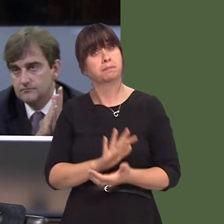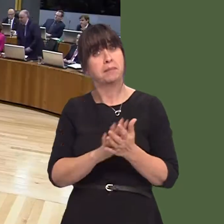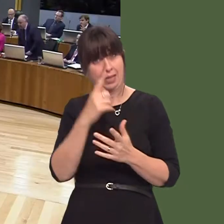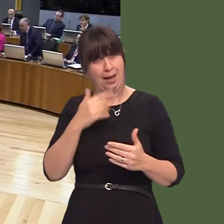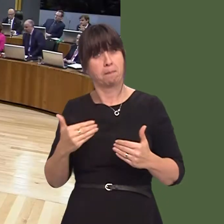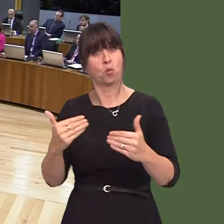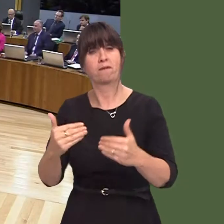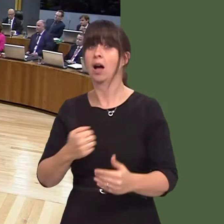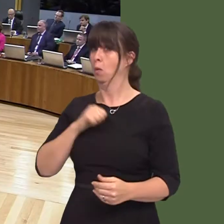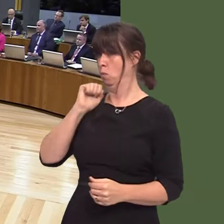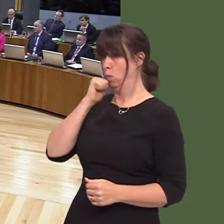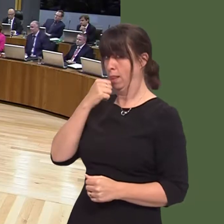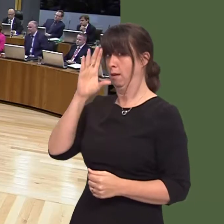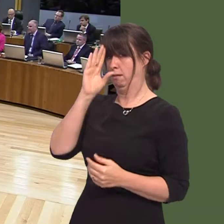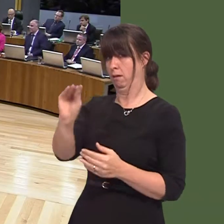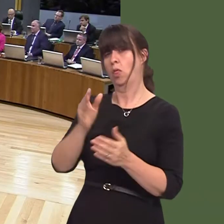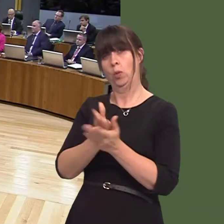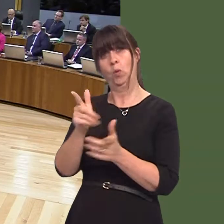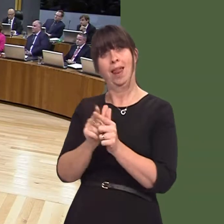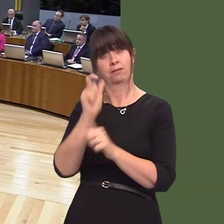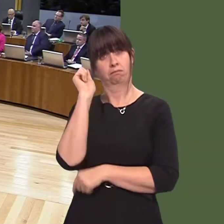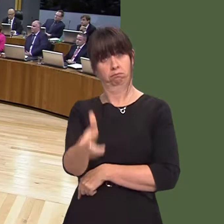Carwyn Jones: I can provide more information in the letter that I send to him.